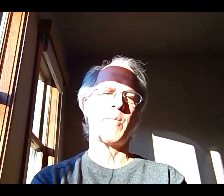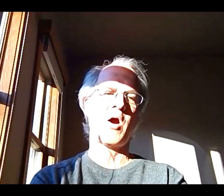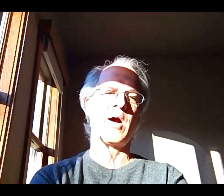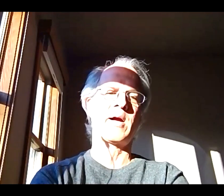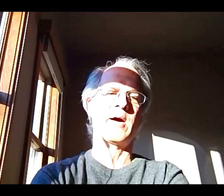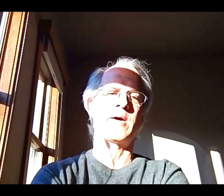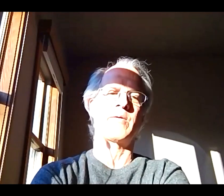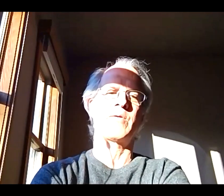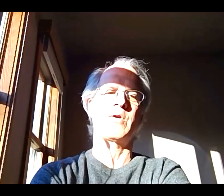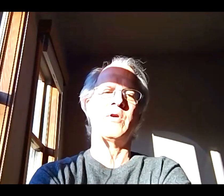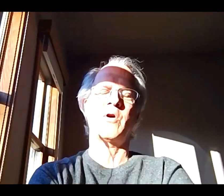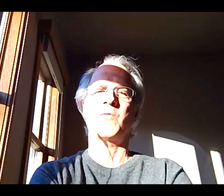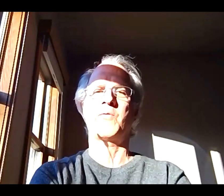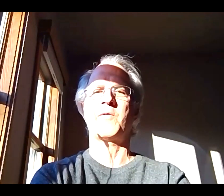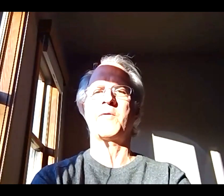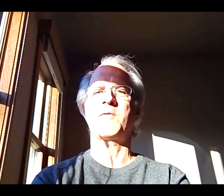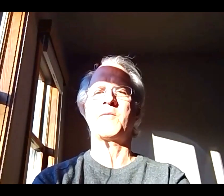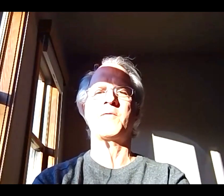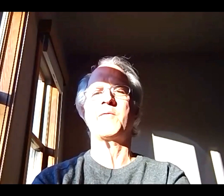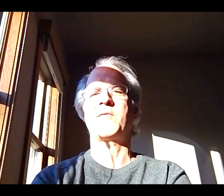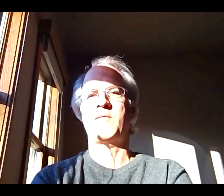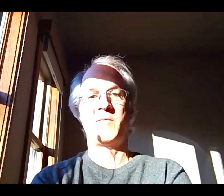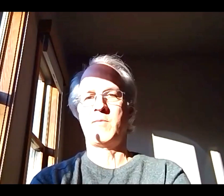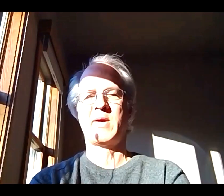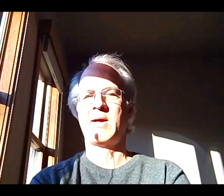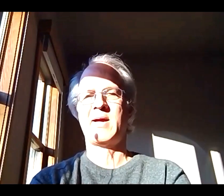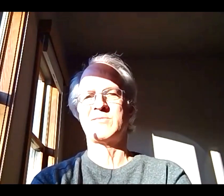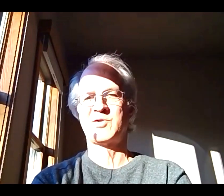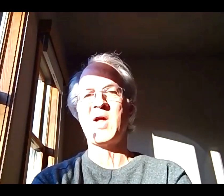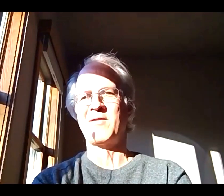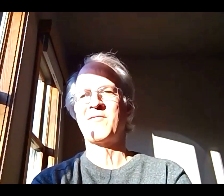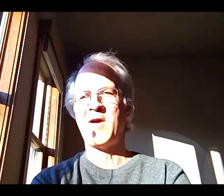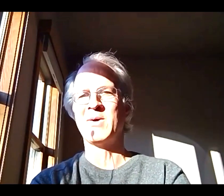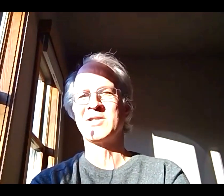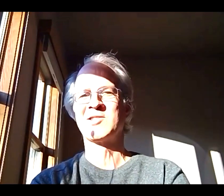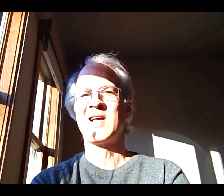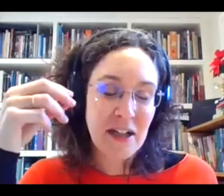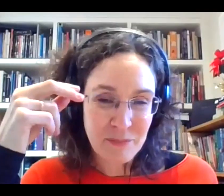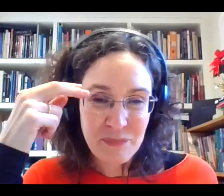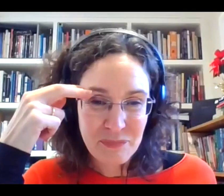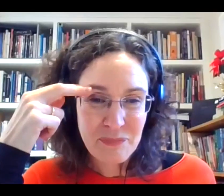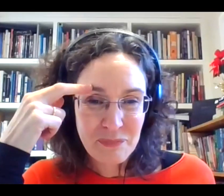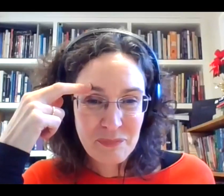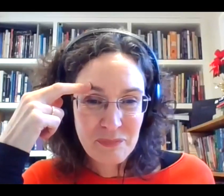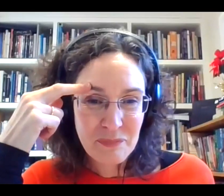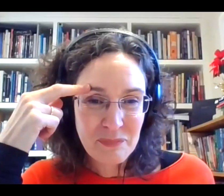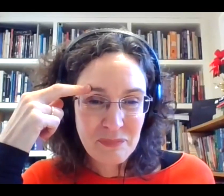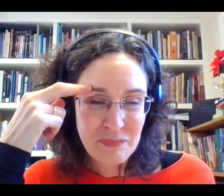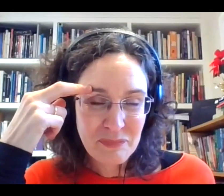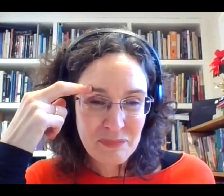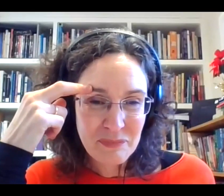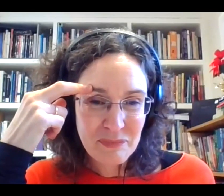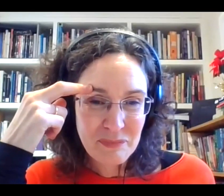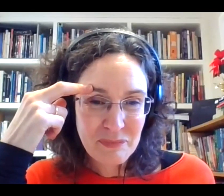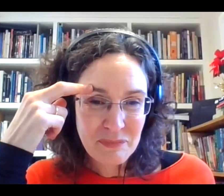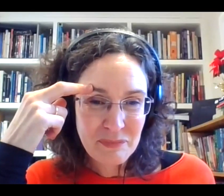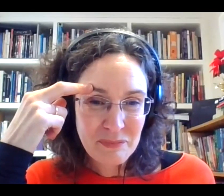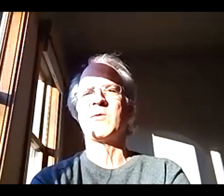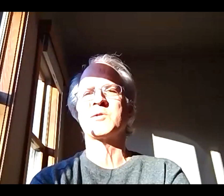in America, you know, it was not famous (Una: yeah). Jonathan: And funny about that play that was